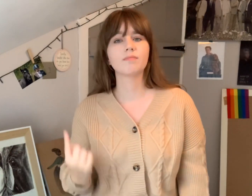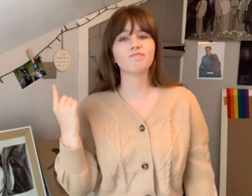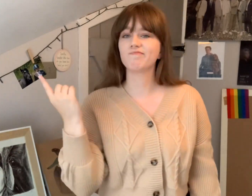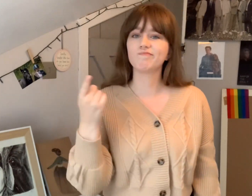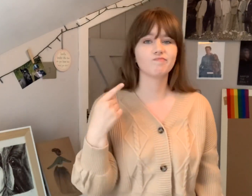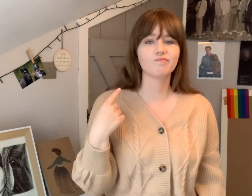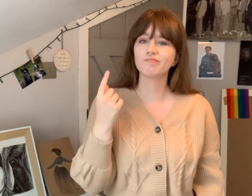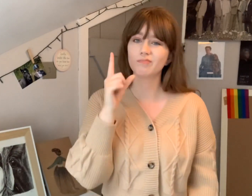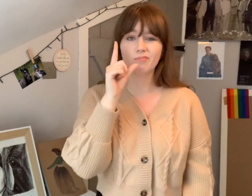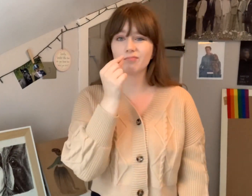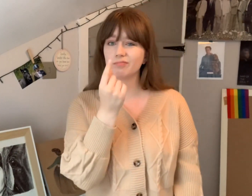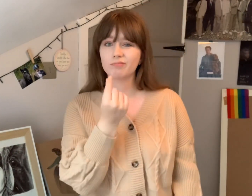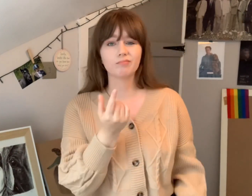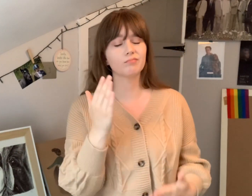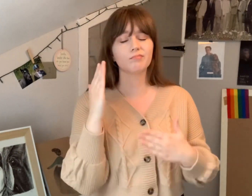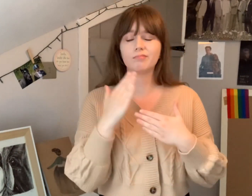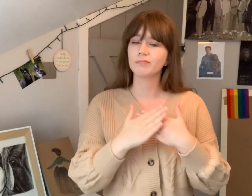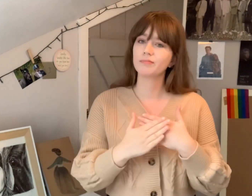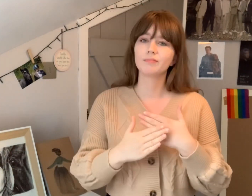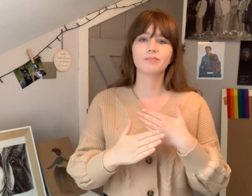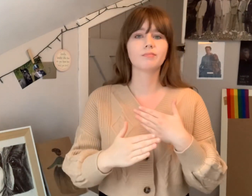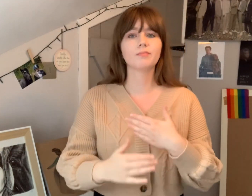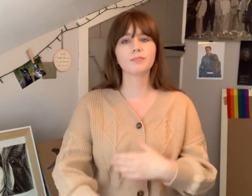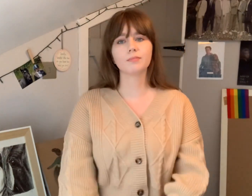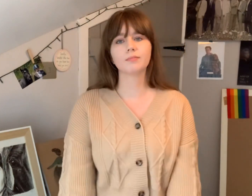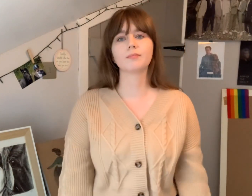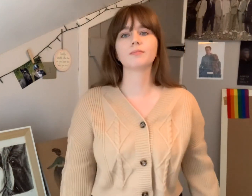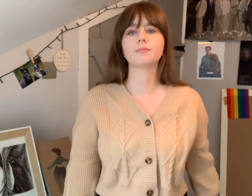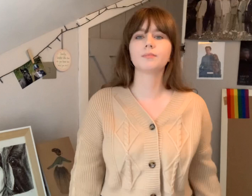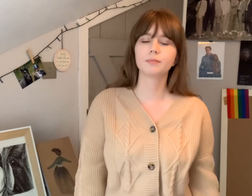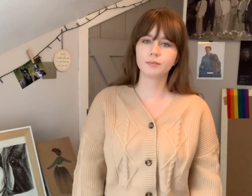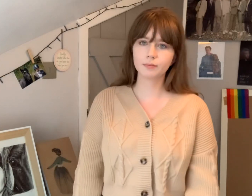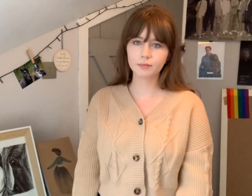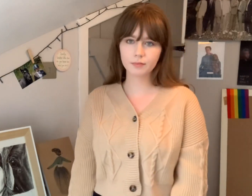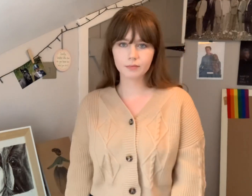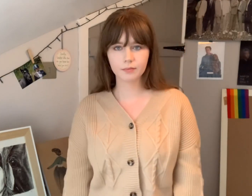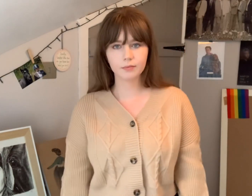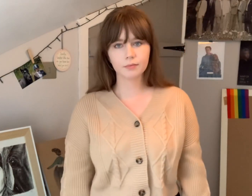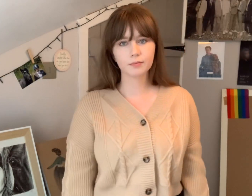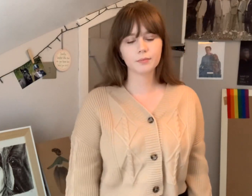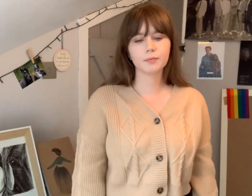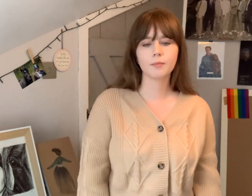That we'll probably never